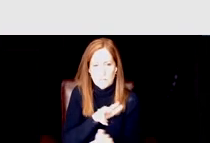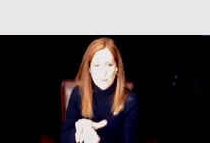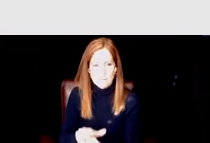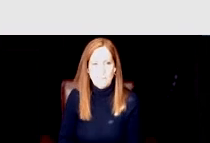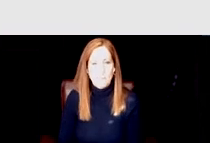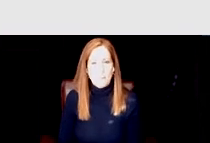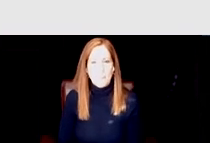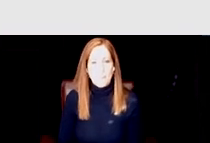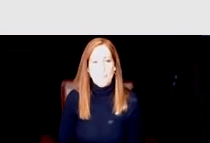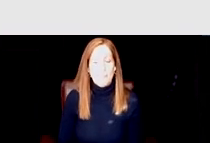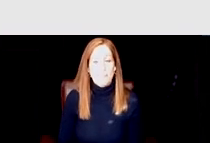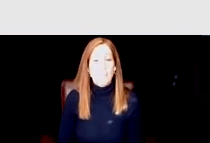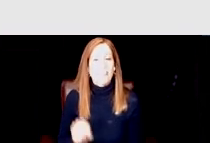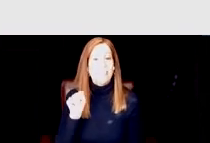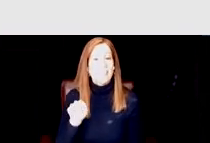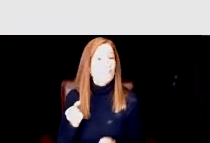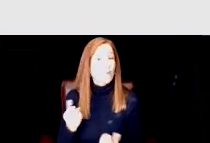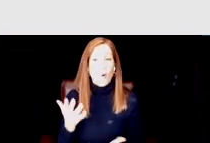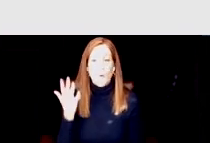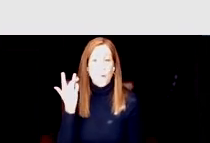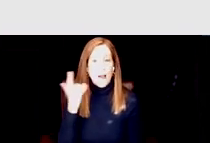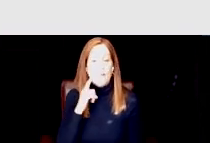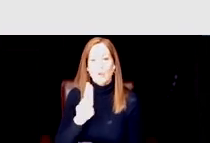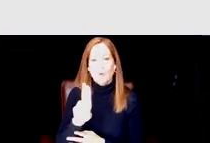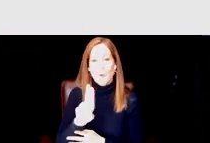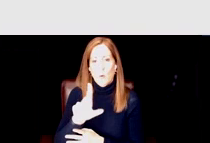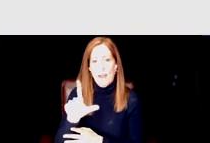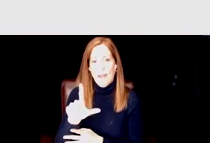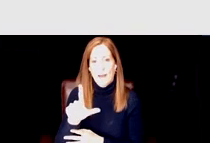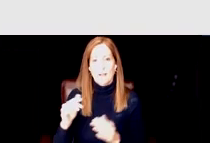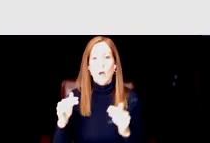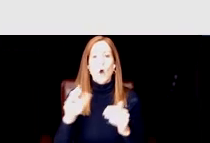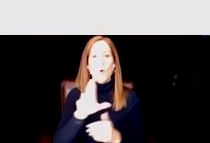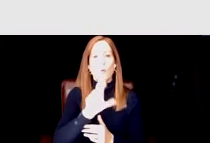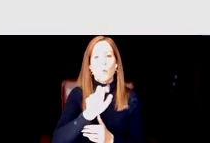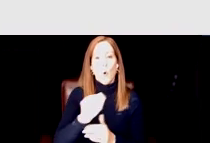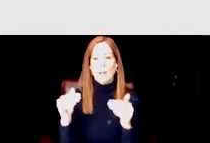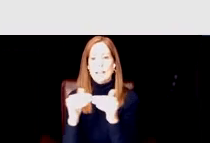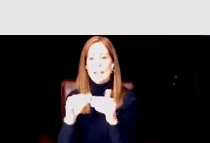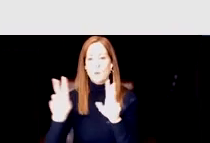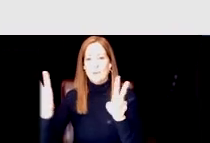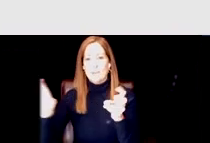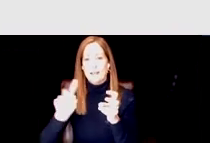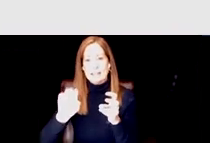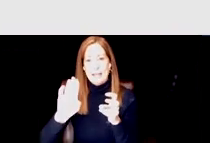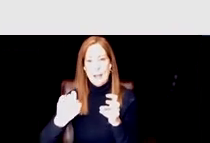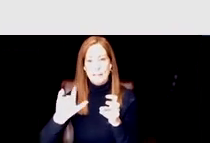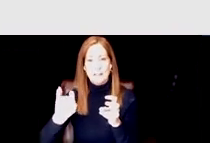This was caused by the ul having role equals "tablist" while the li child elements